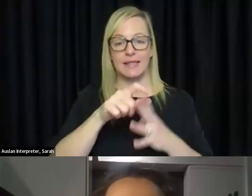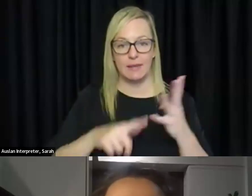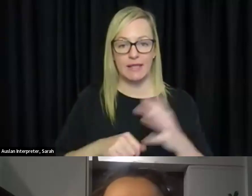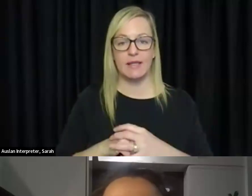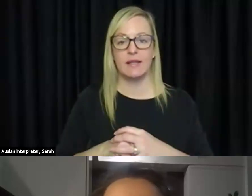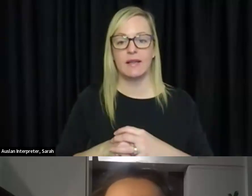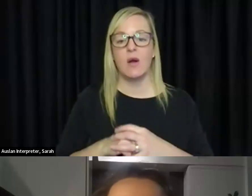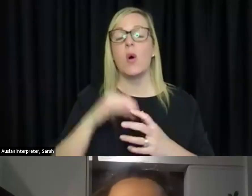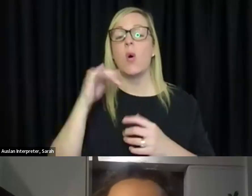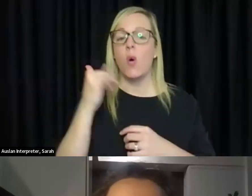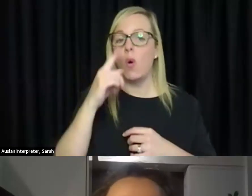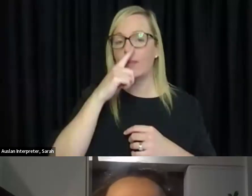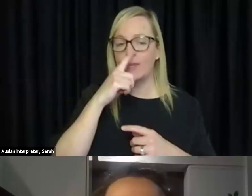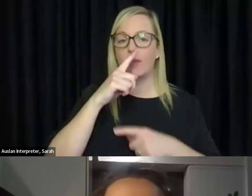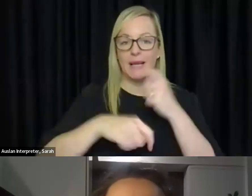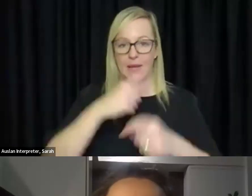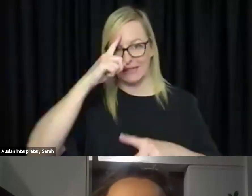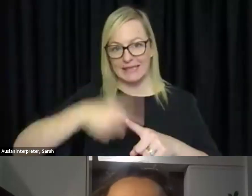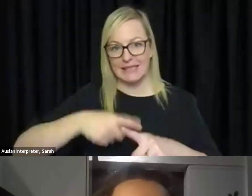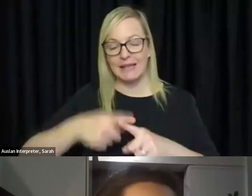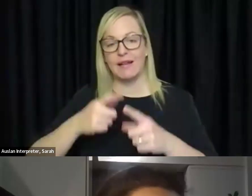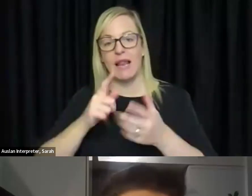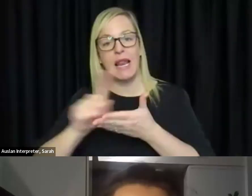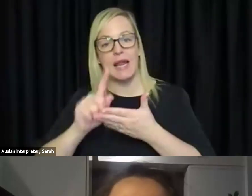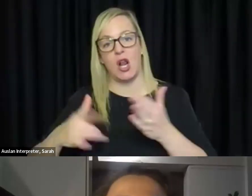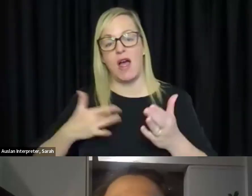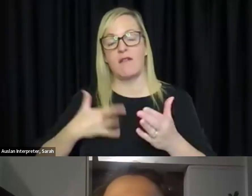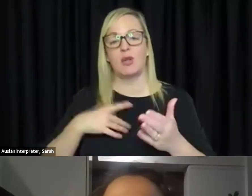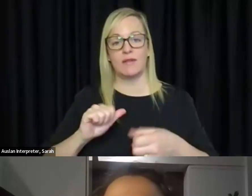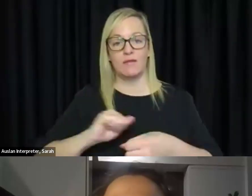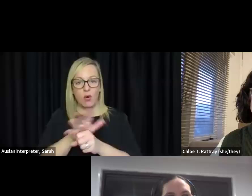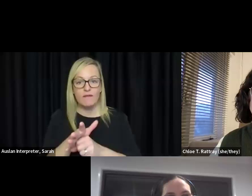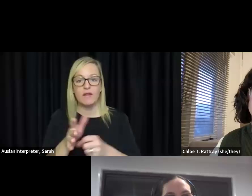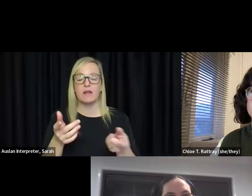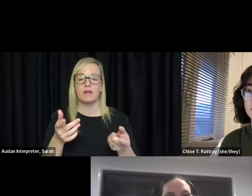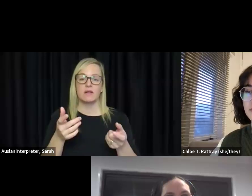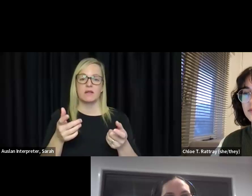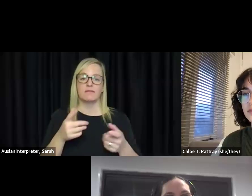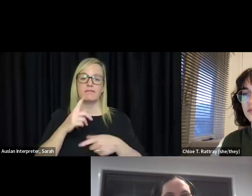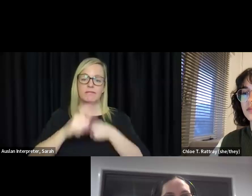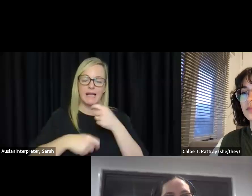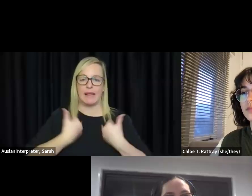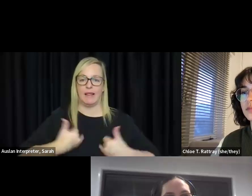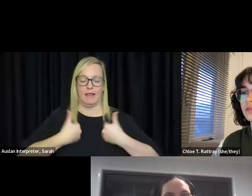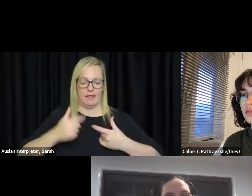COVID or issues as a consequence of the ongoing pandemic. So given the fact that we constitute